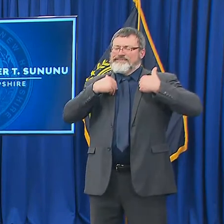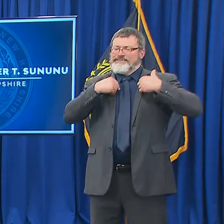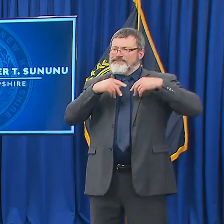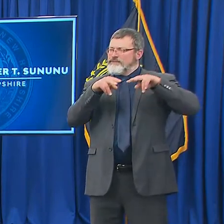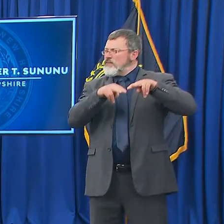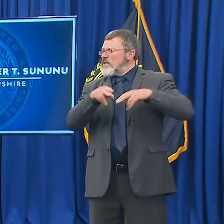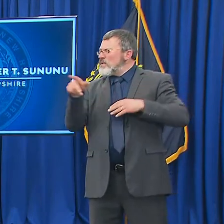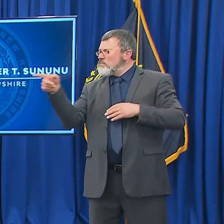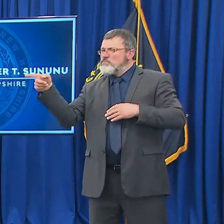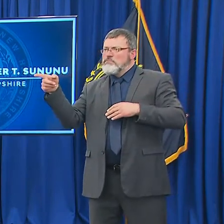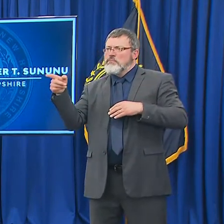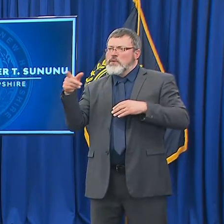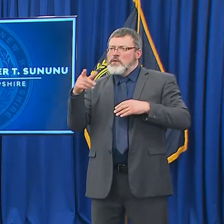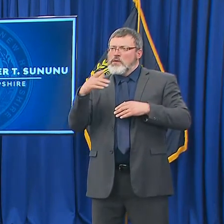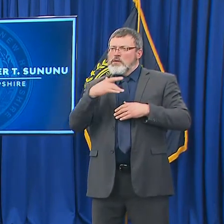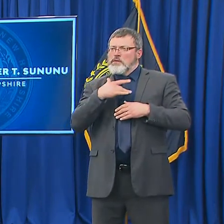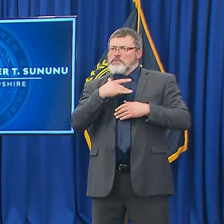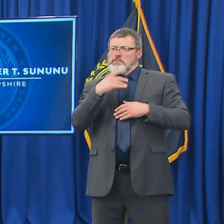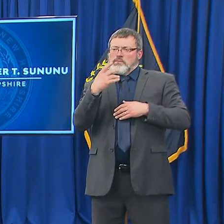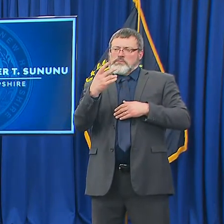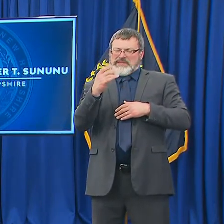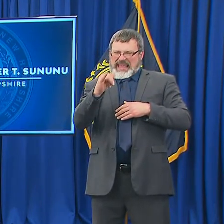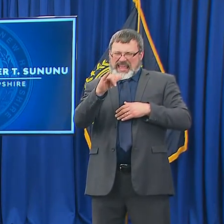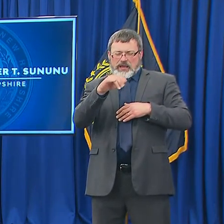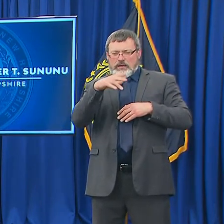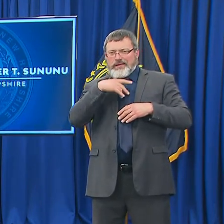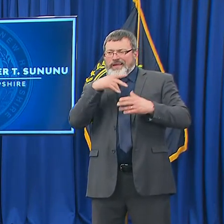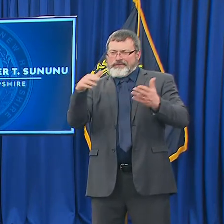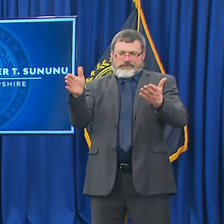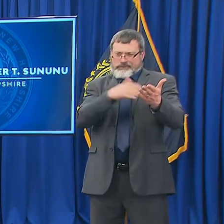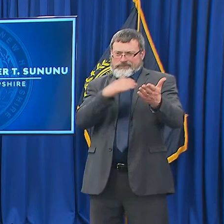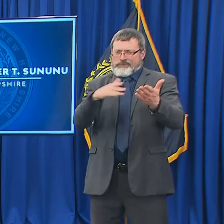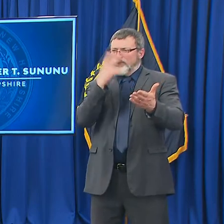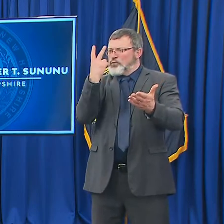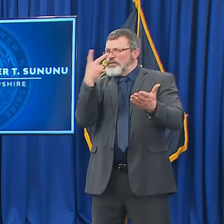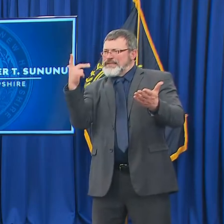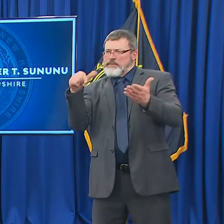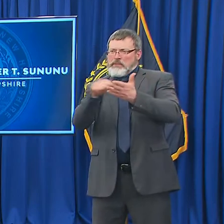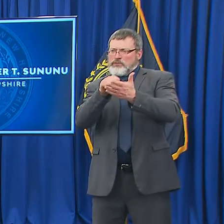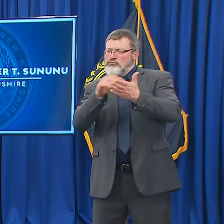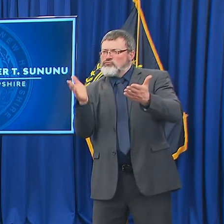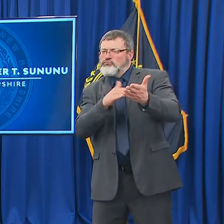remote or whatever it might be. I think that document is spot on. And I would encourage all districts